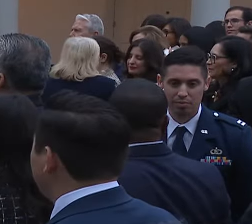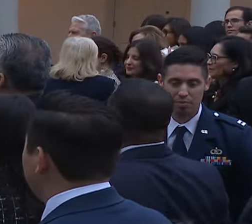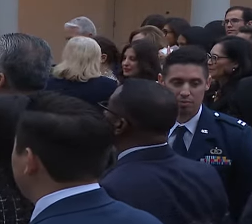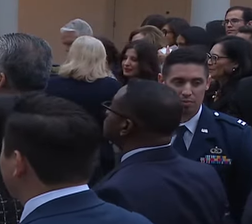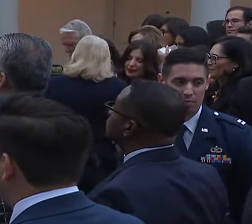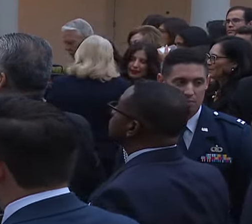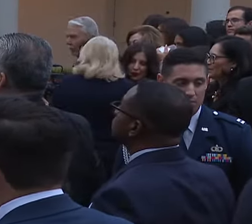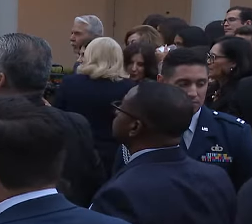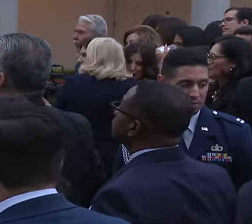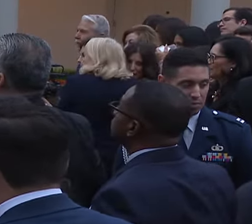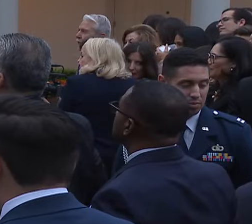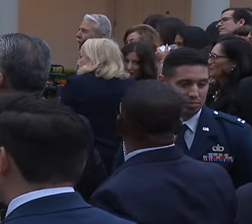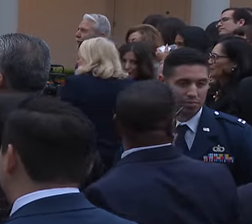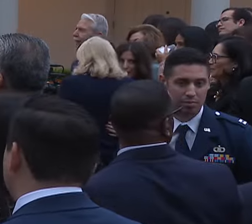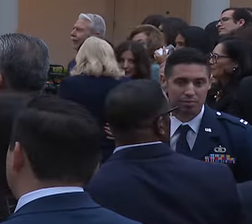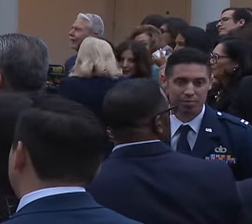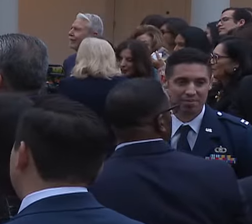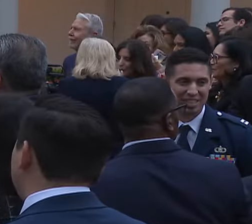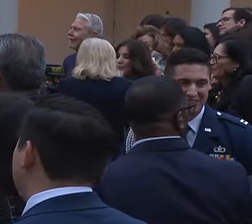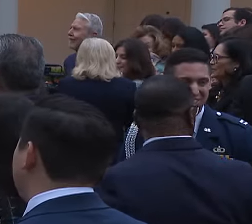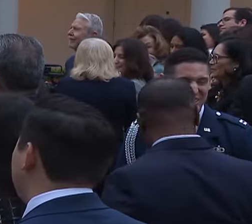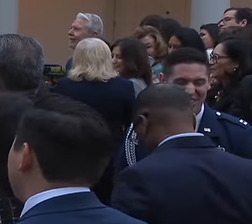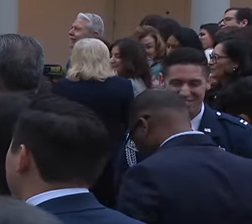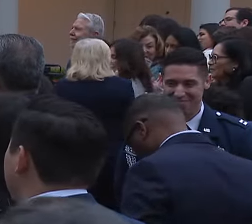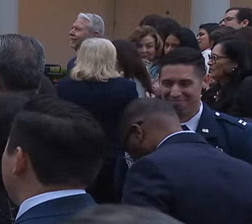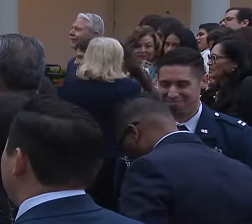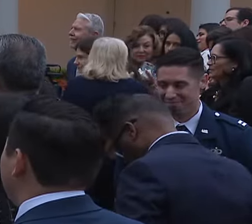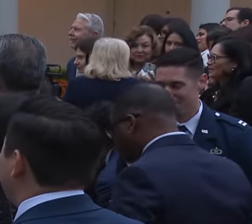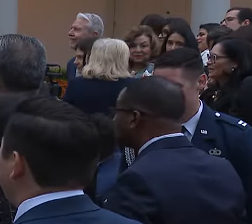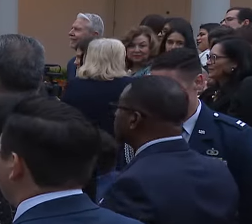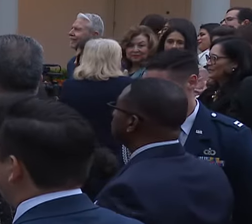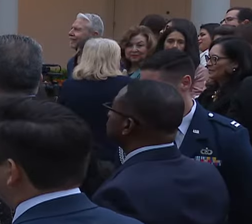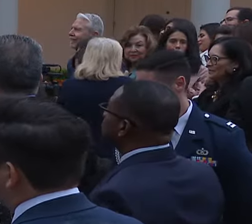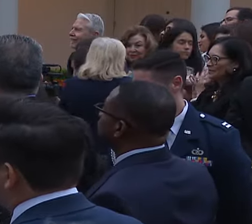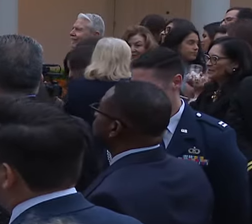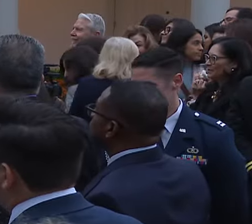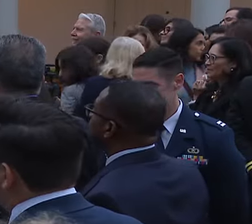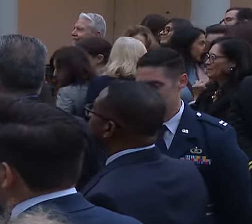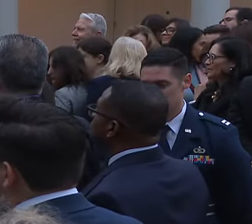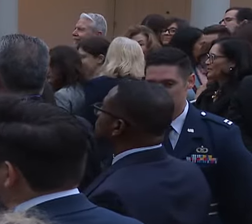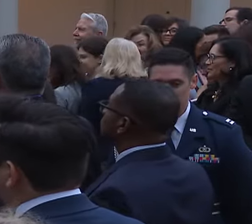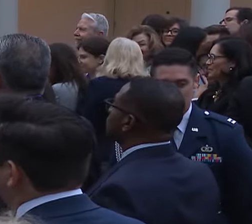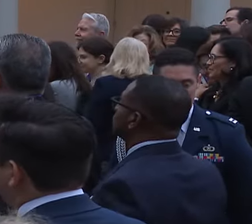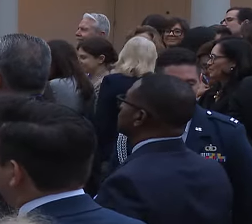I'm going to do now a song that I and I think all of you guys know it. And I would love for you to sing with me.